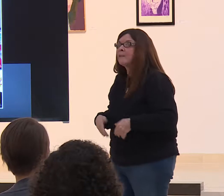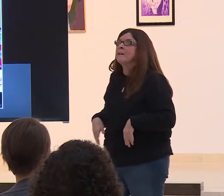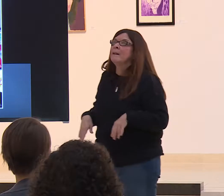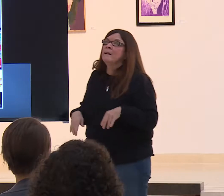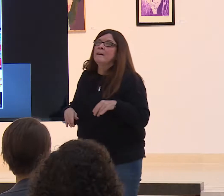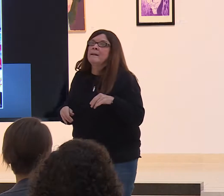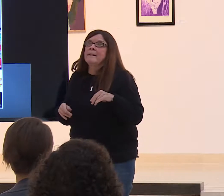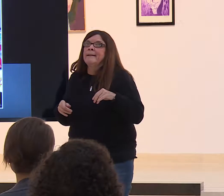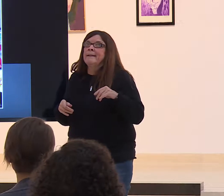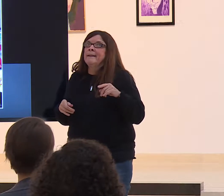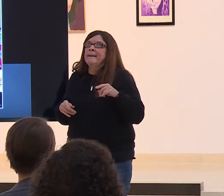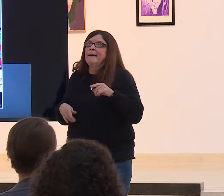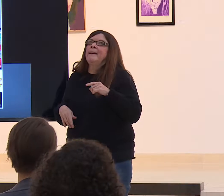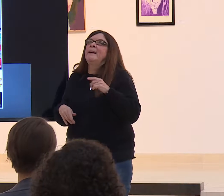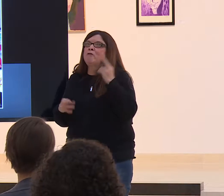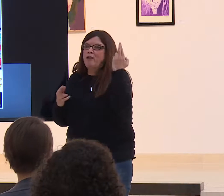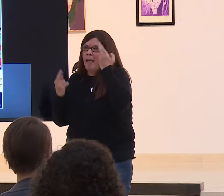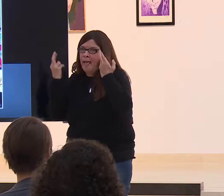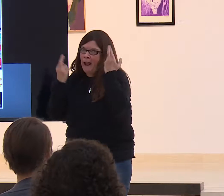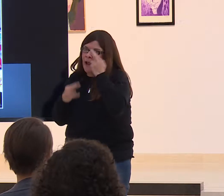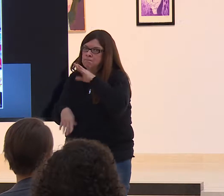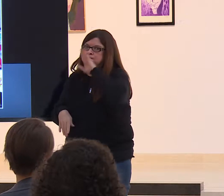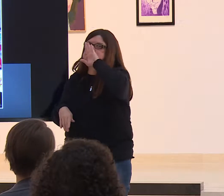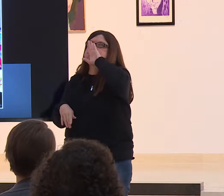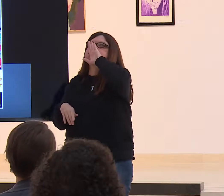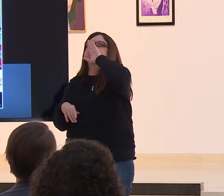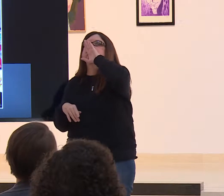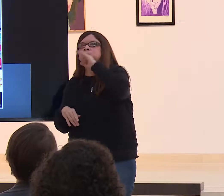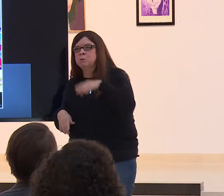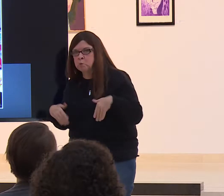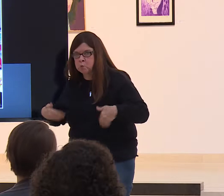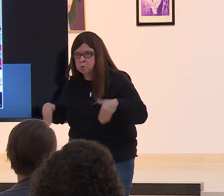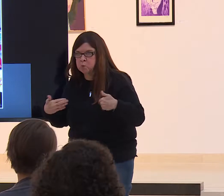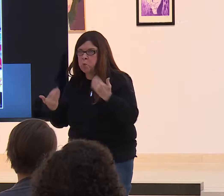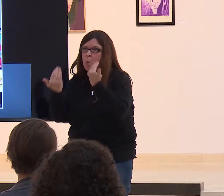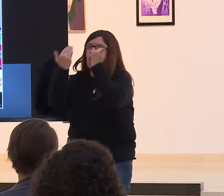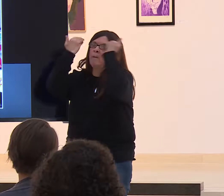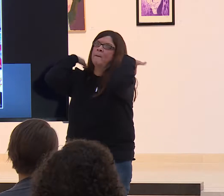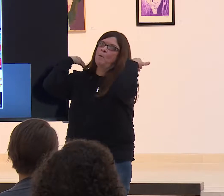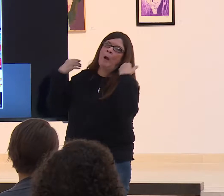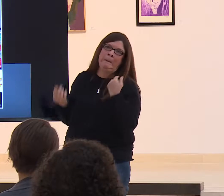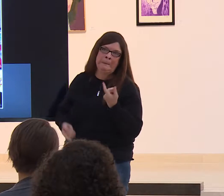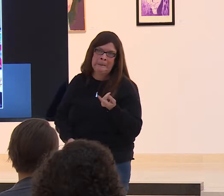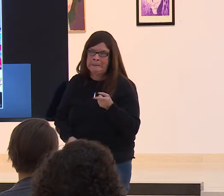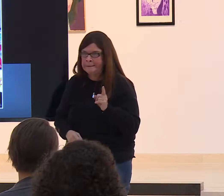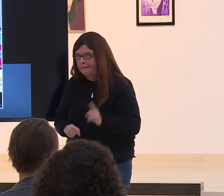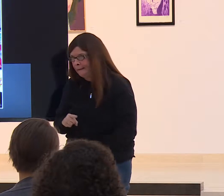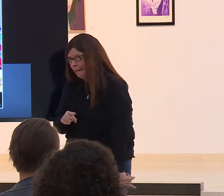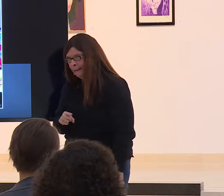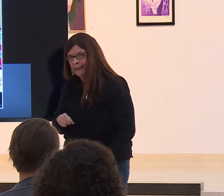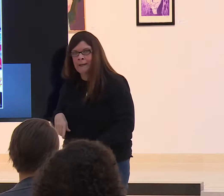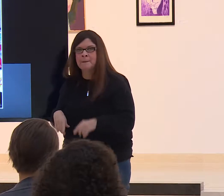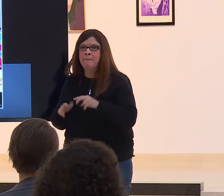and they were completely OK with that. I did, realize, though, that--